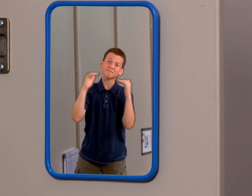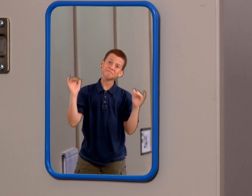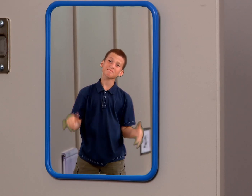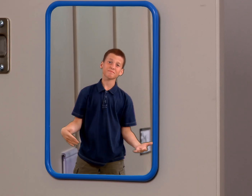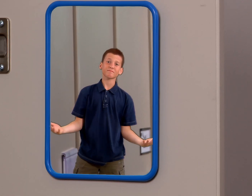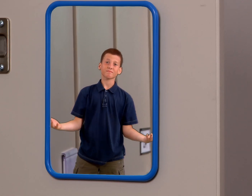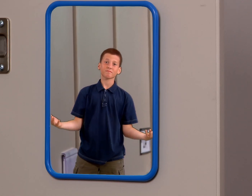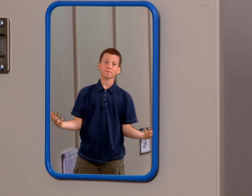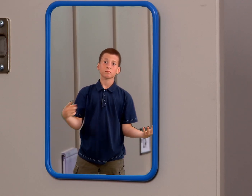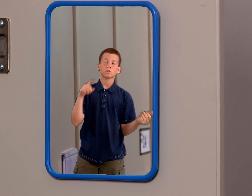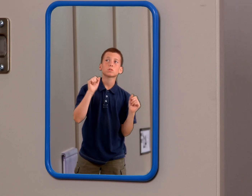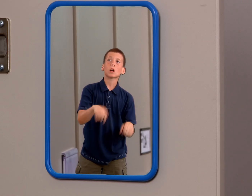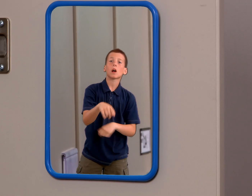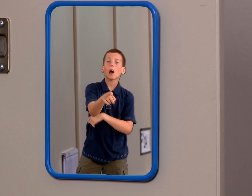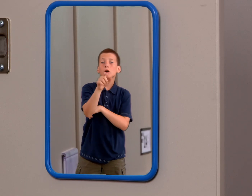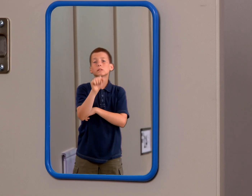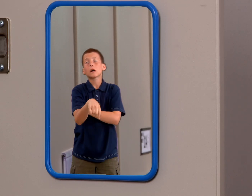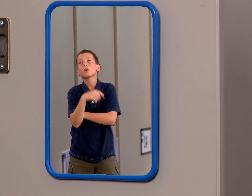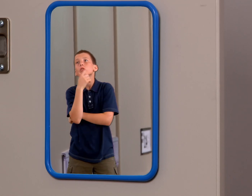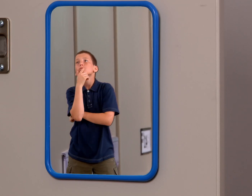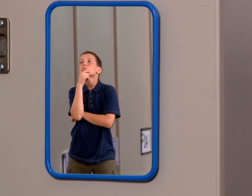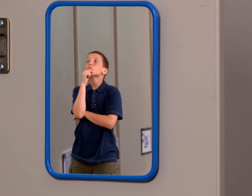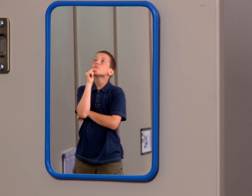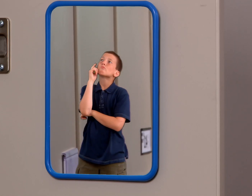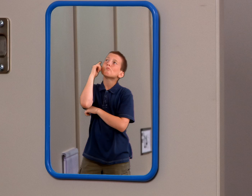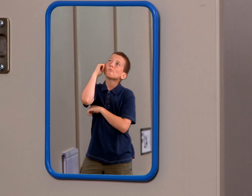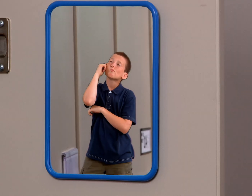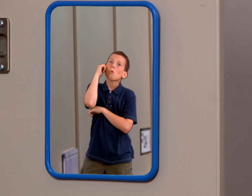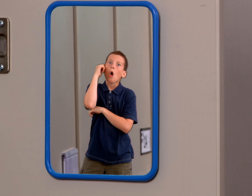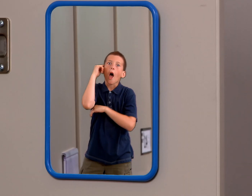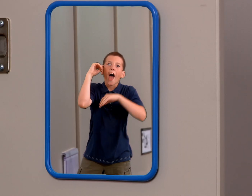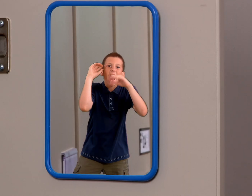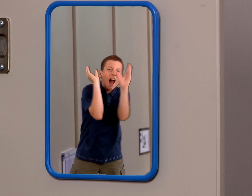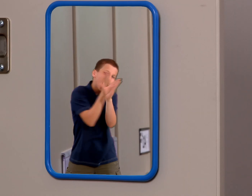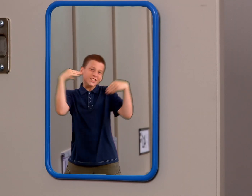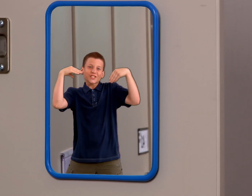THAT'S THE ONLY WAY TO LIVE.